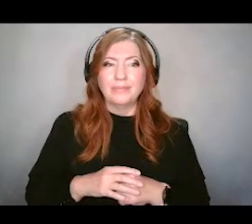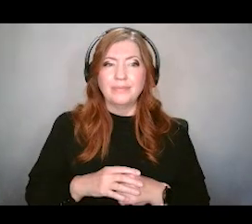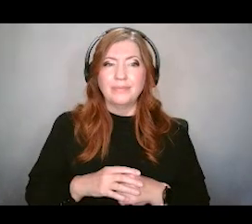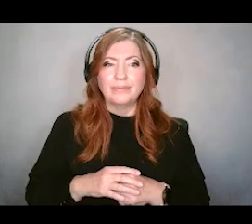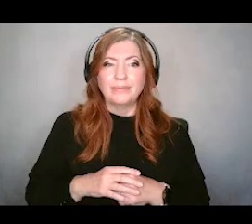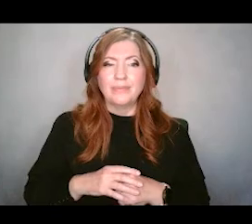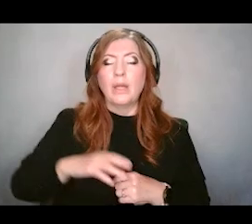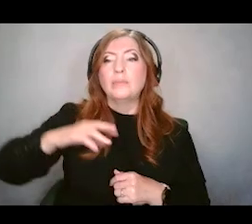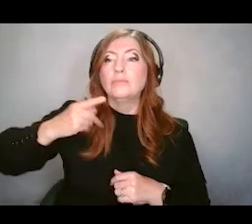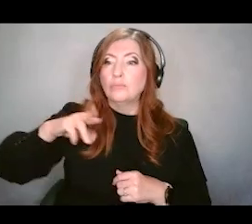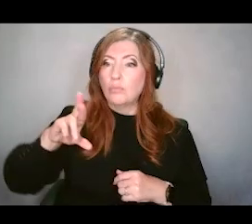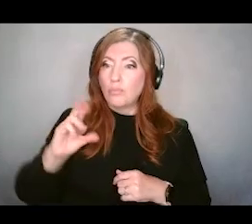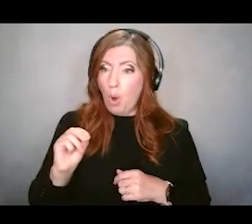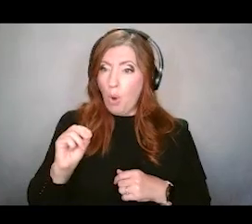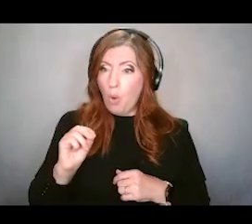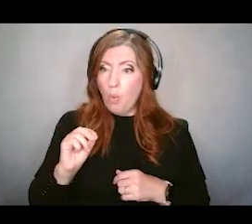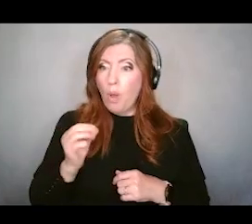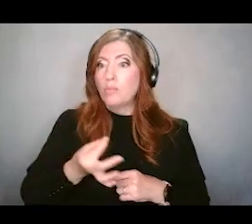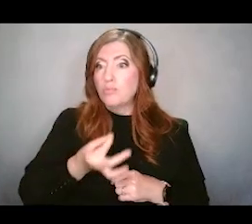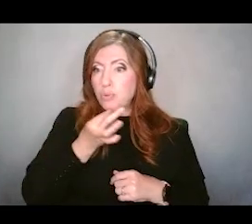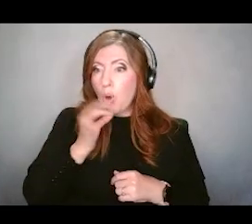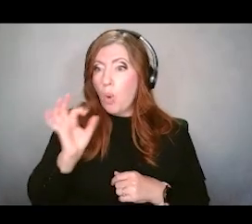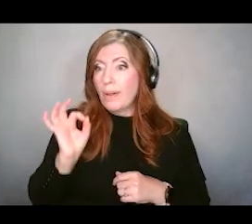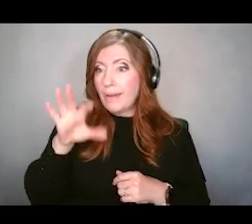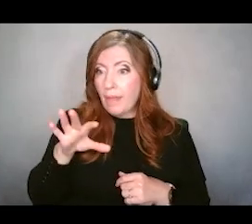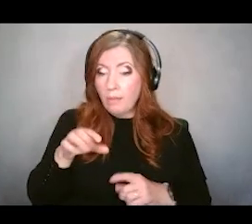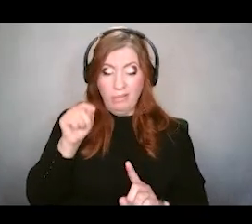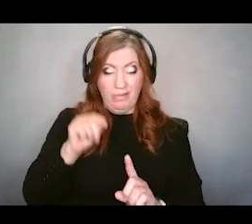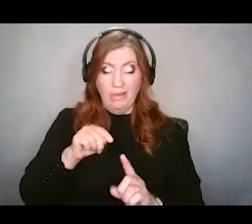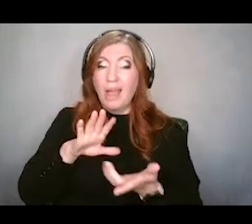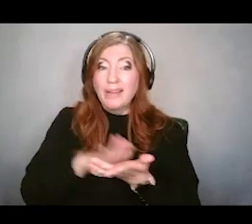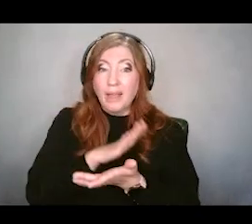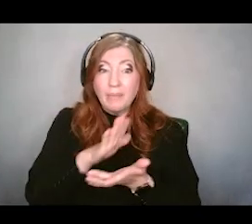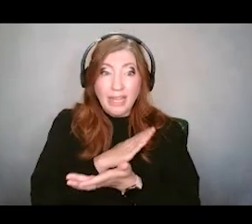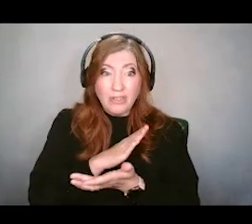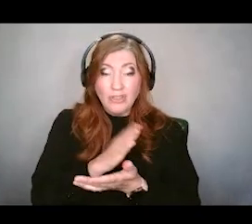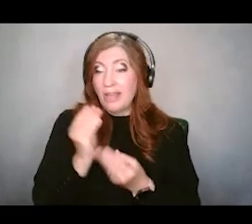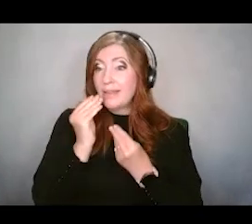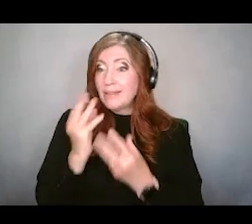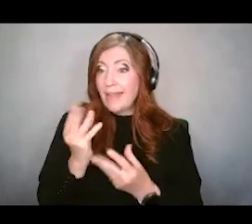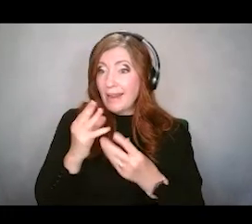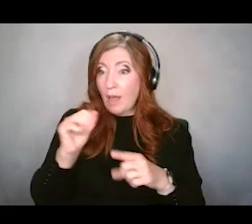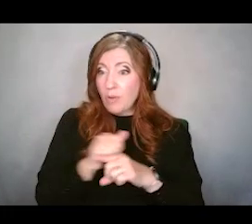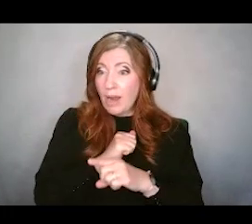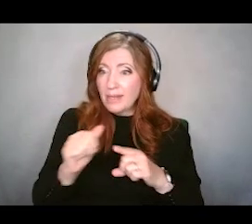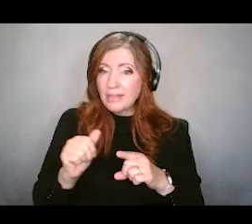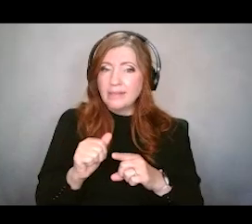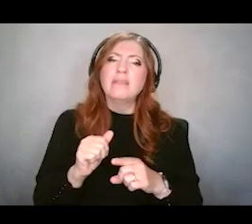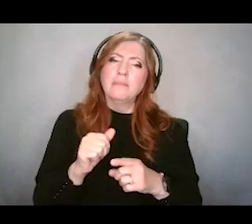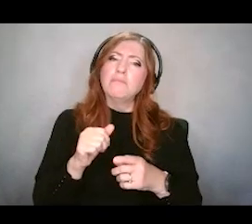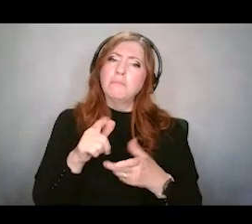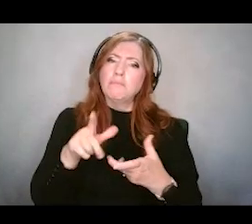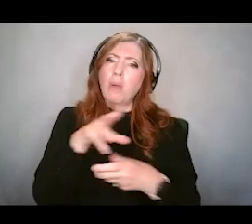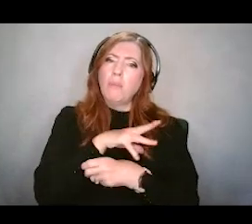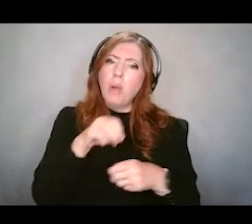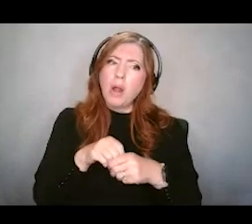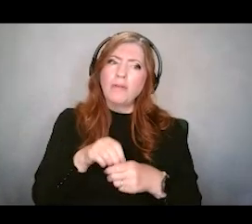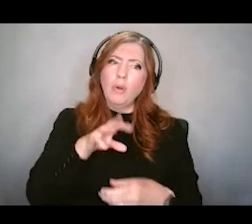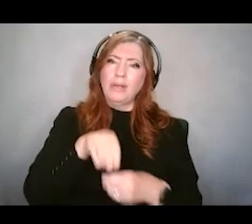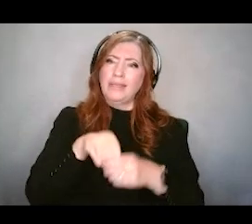Pro Tip: Treat documentation and data practices as part of participant trust-building. Strong privacy